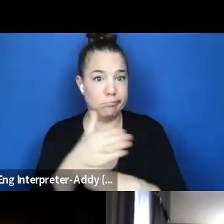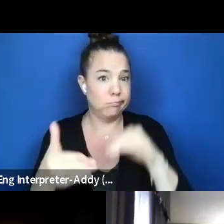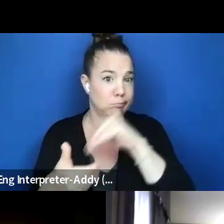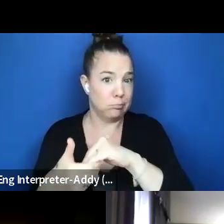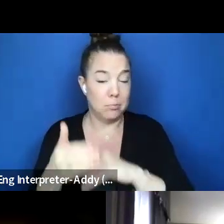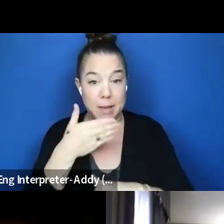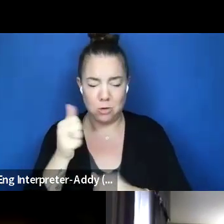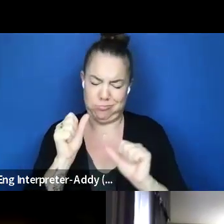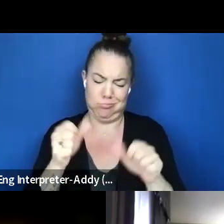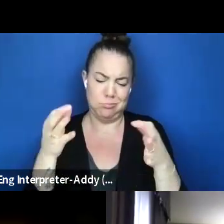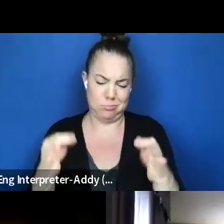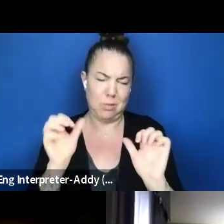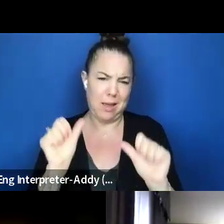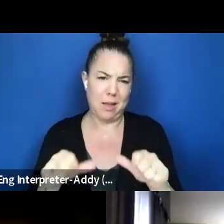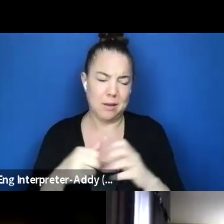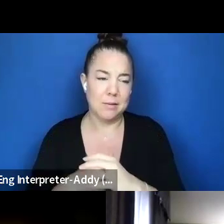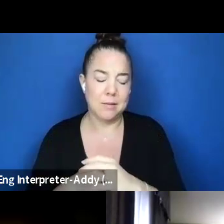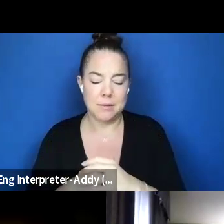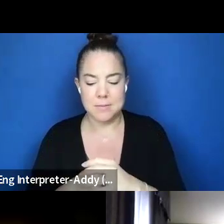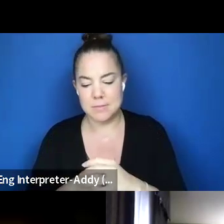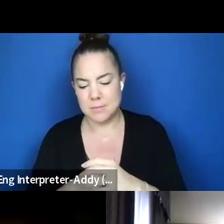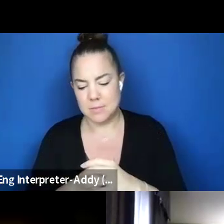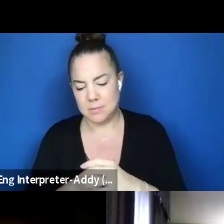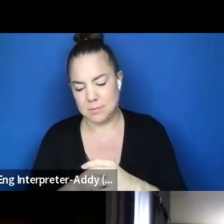Elissa w/ APRIL: especially if we're going to be